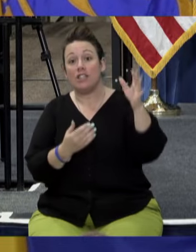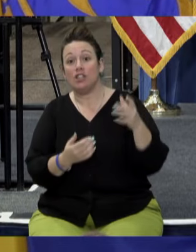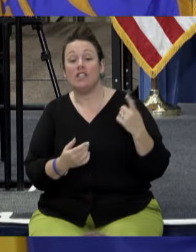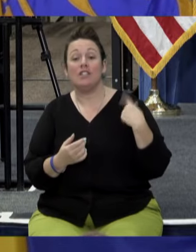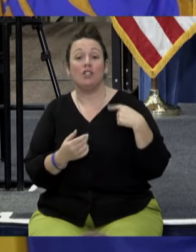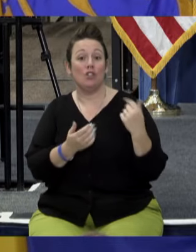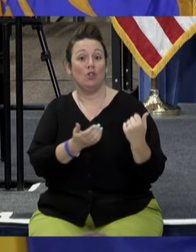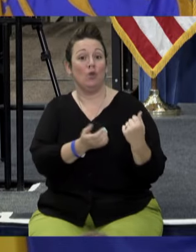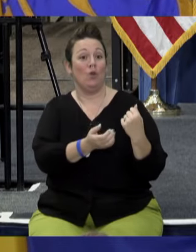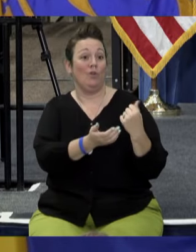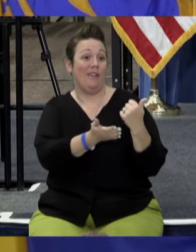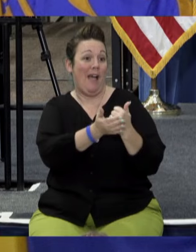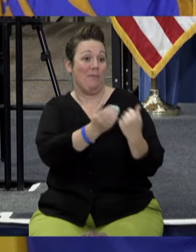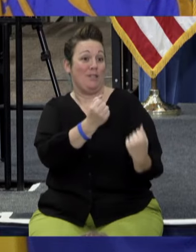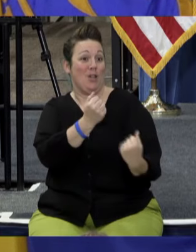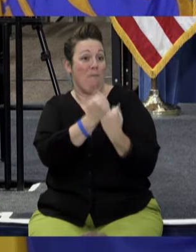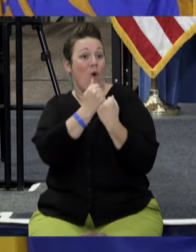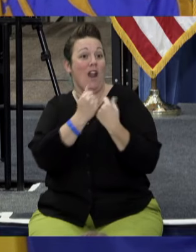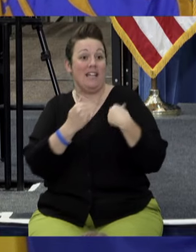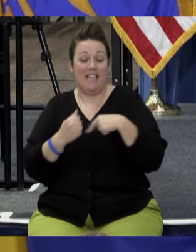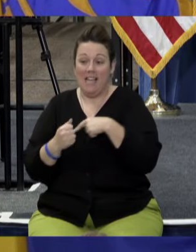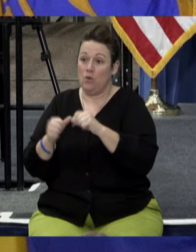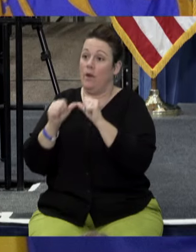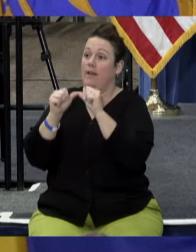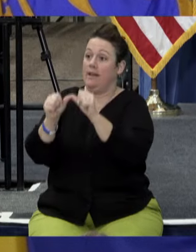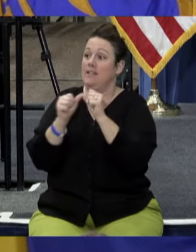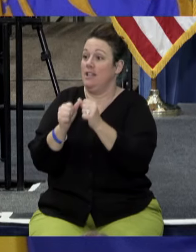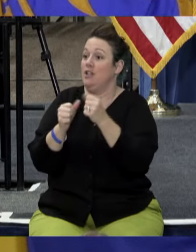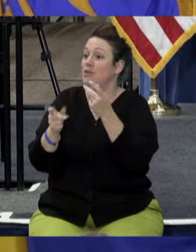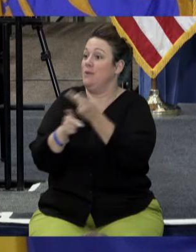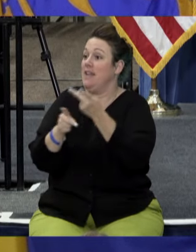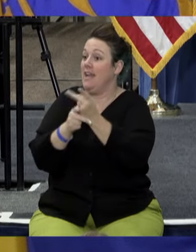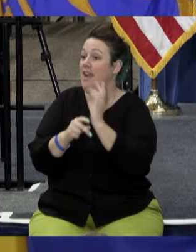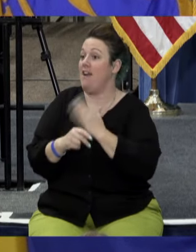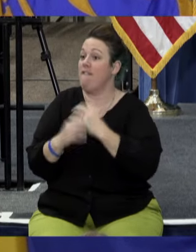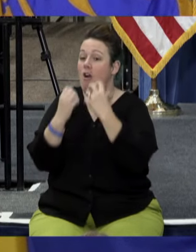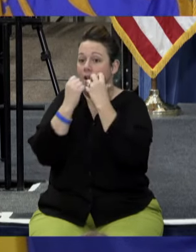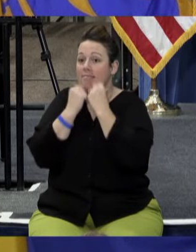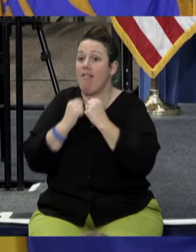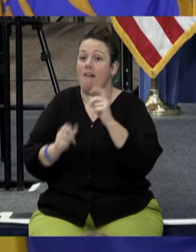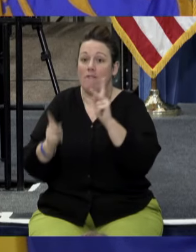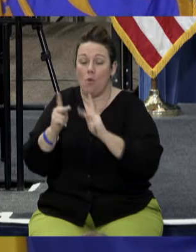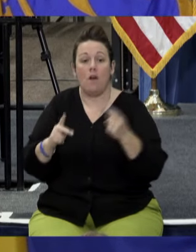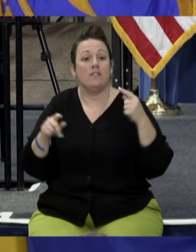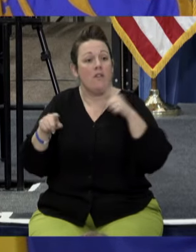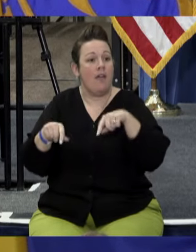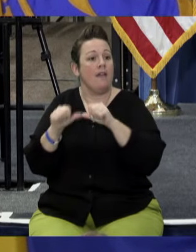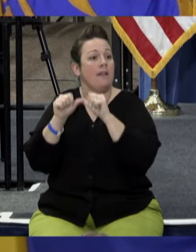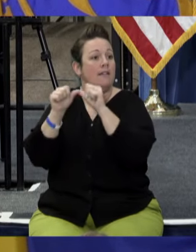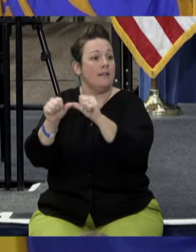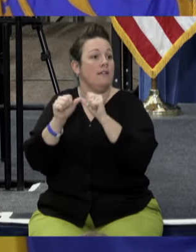care of our loved ones so that all Americans can live independently in our home, in our community